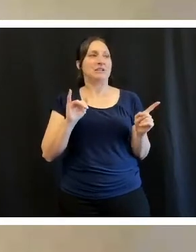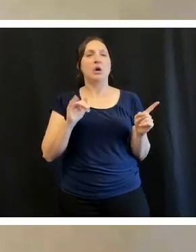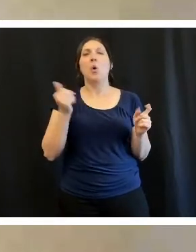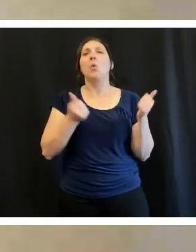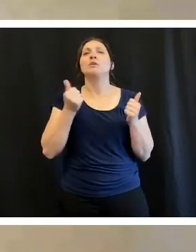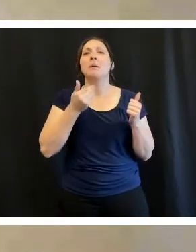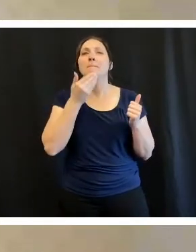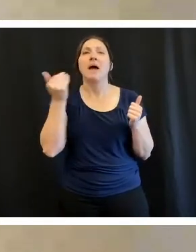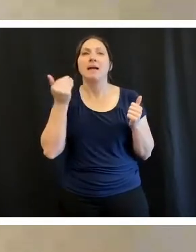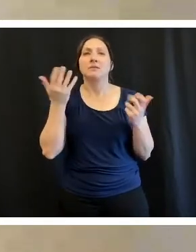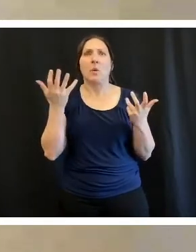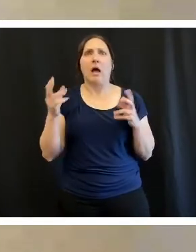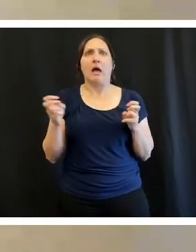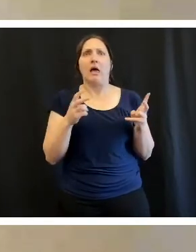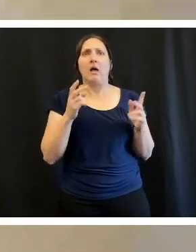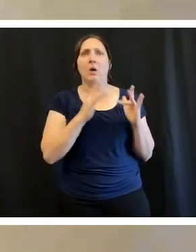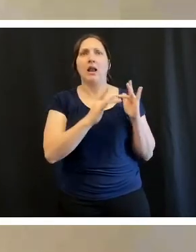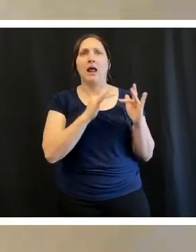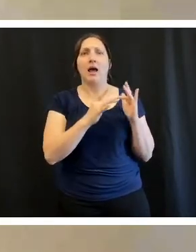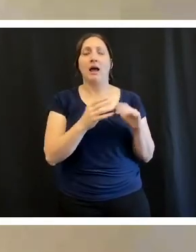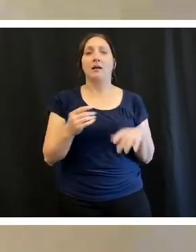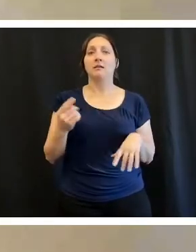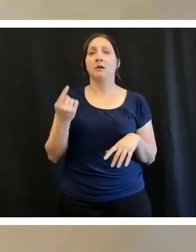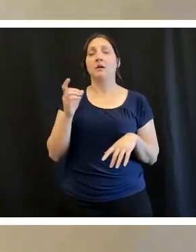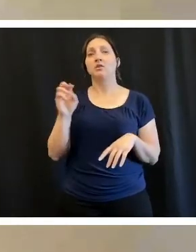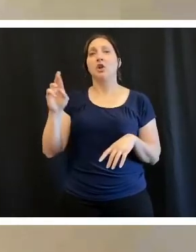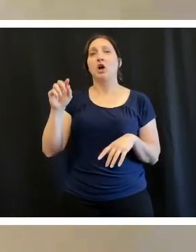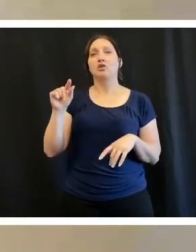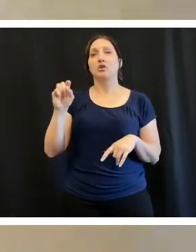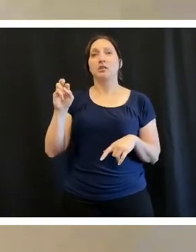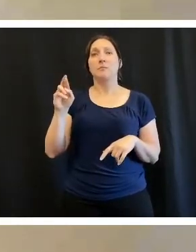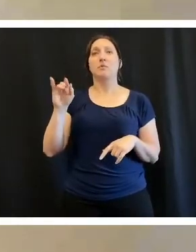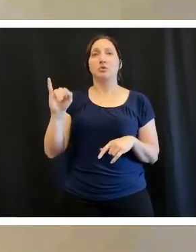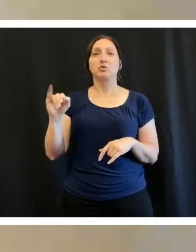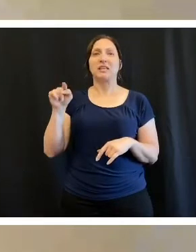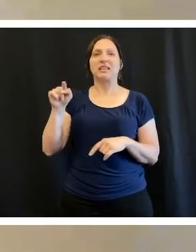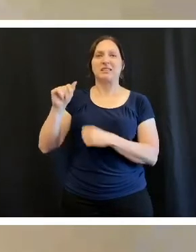One of our alums, Dr. Kristi Meeuwse, in South Carolina,